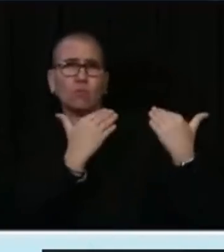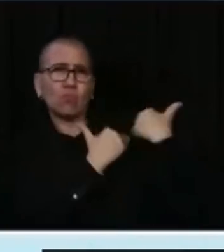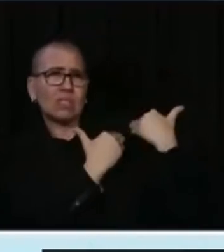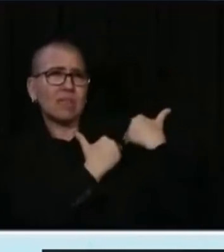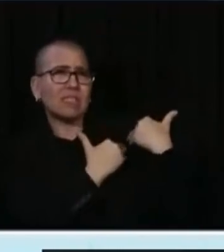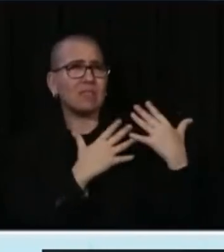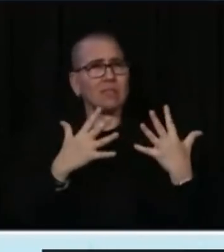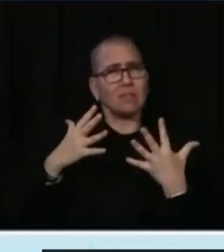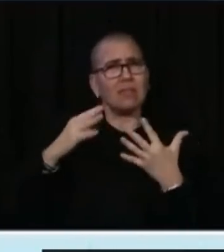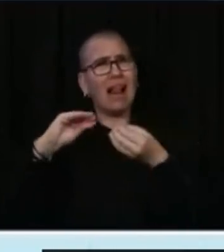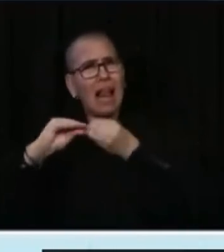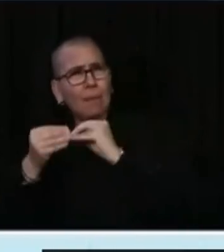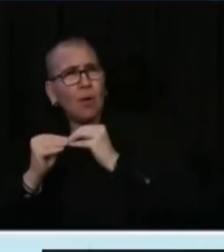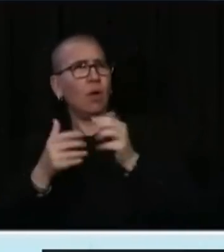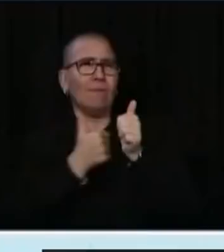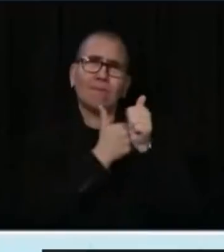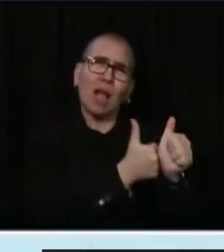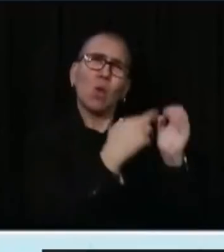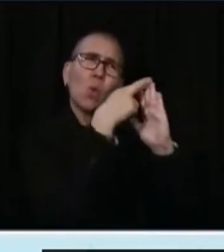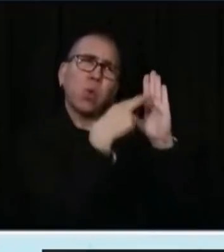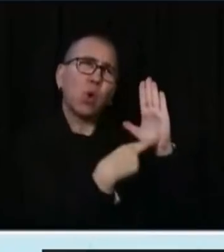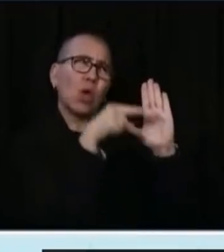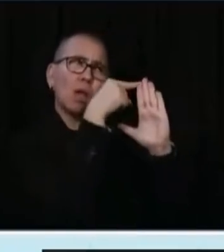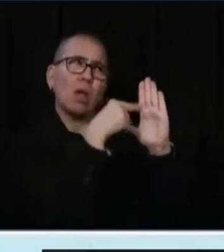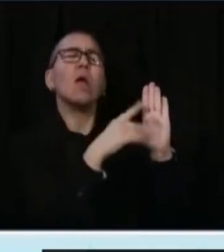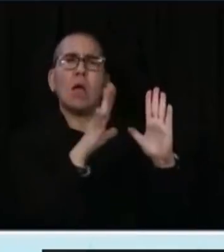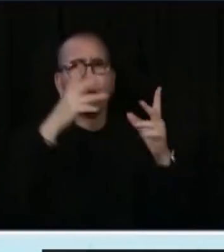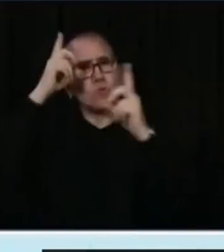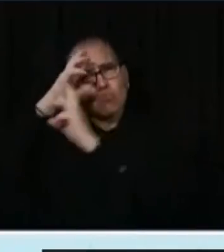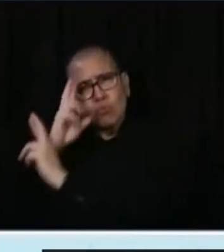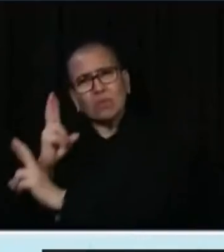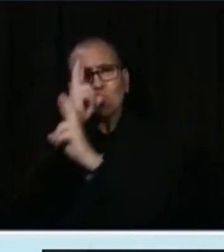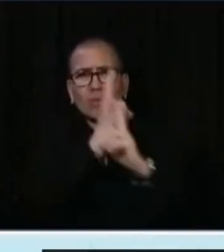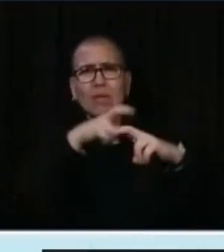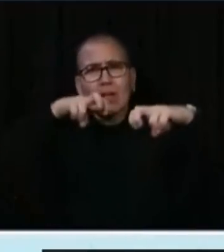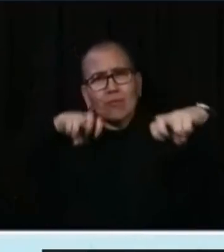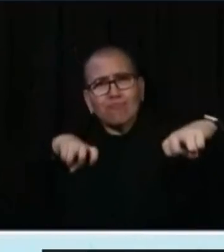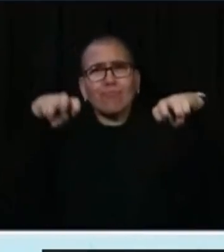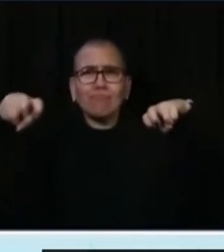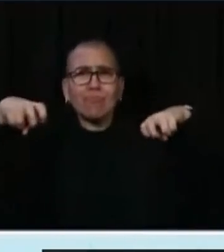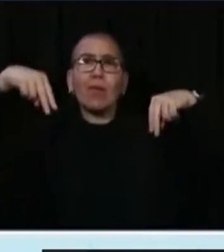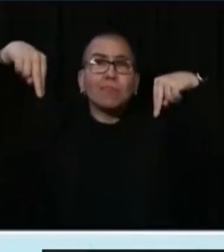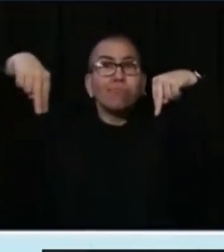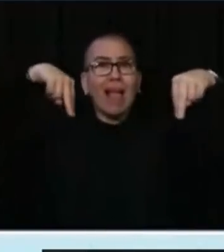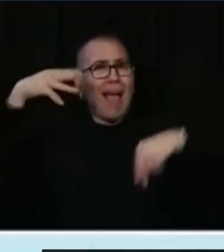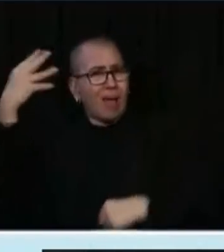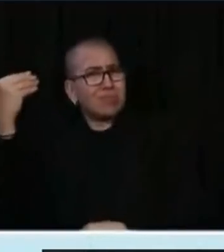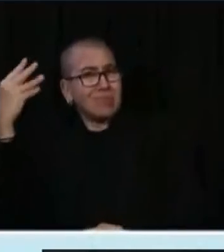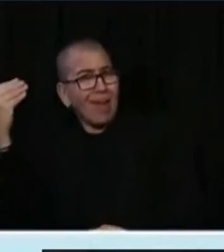THE QUESTION IS, HOW DO WE MITIGATE THE RISK AND WHAT IS ACCEPTABLE FOR PEOPLE DOING IT?